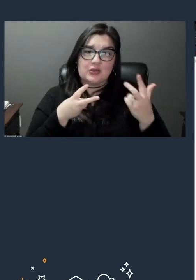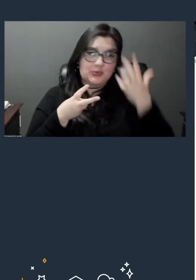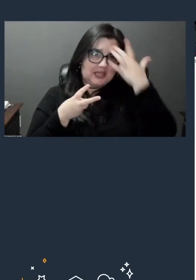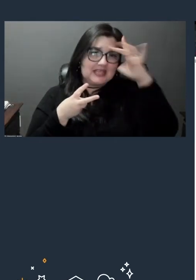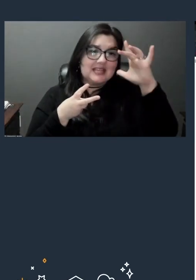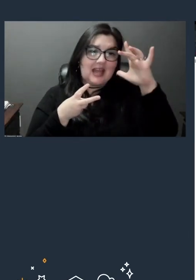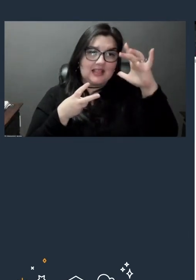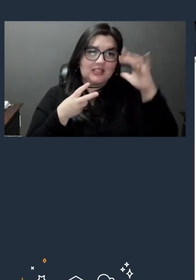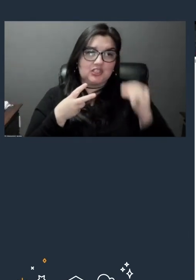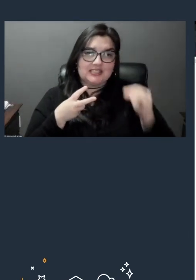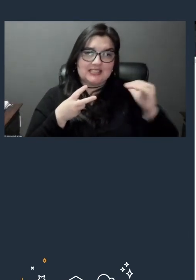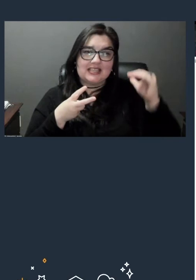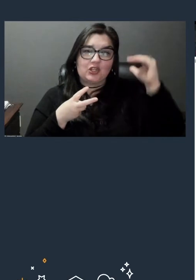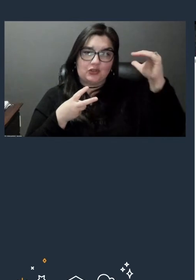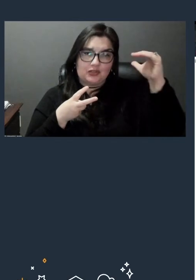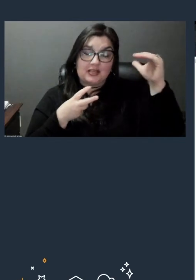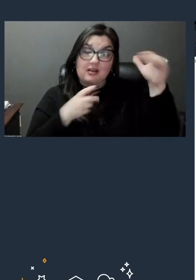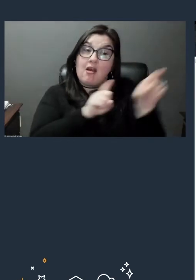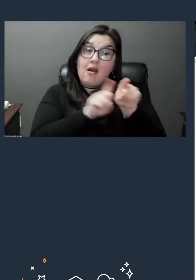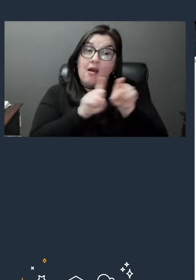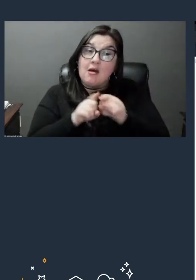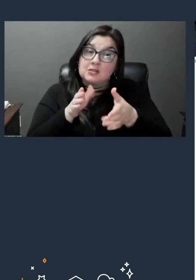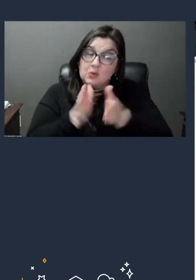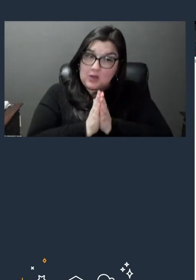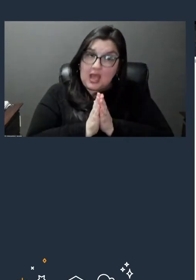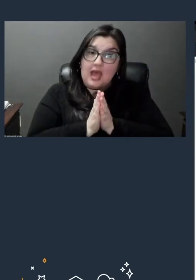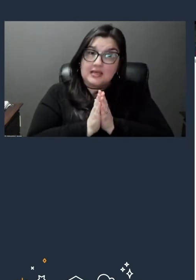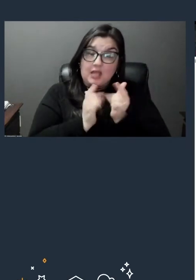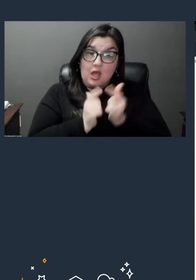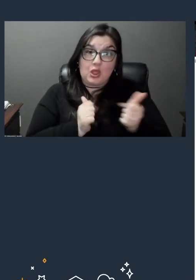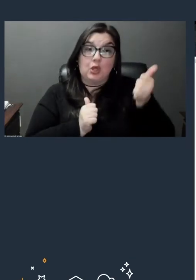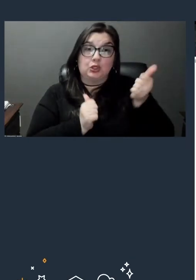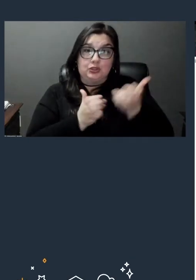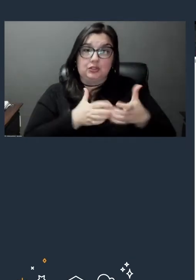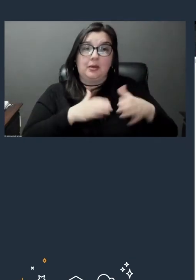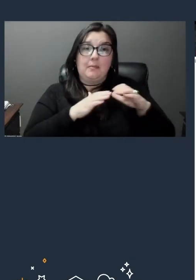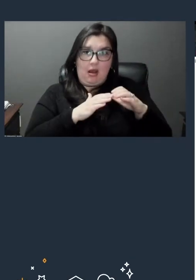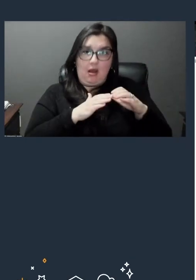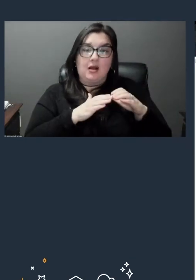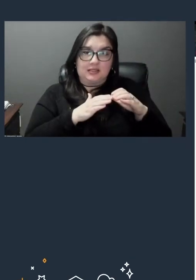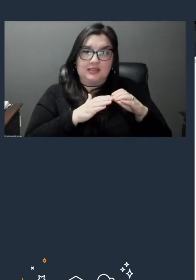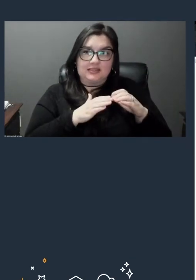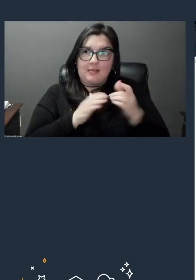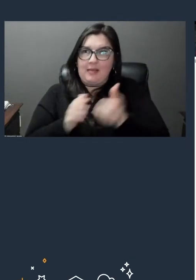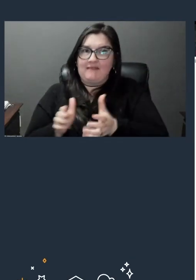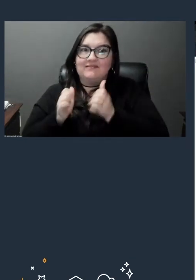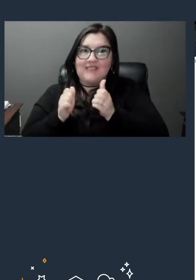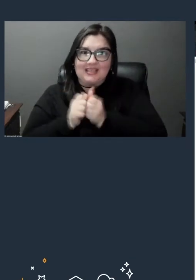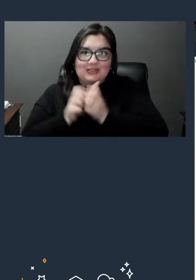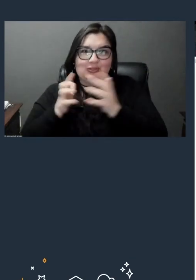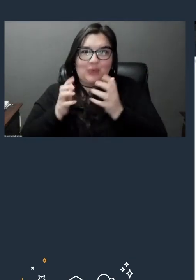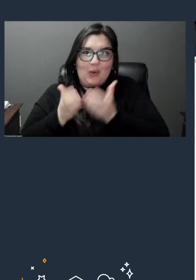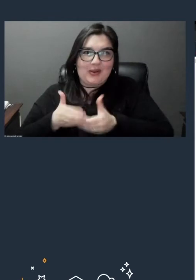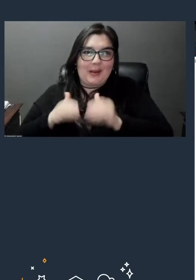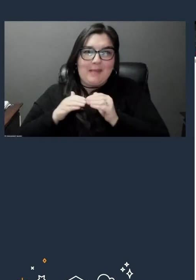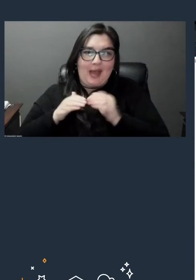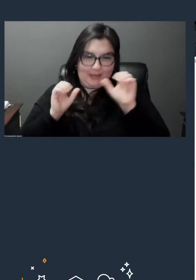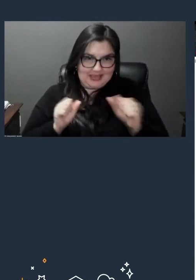We also asked what are my largest buckets and what are my fastest growing buckets. We can get more insights about these questions